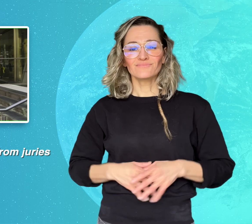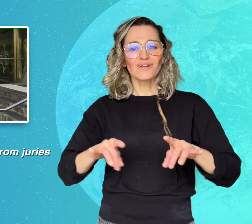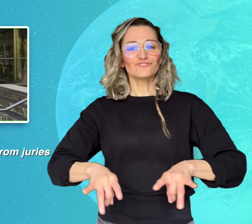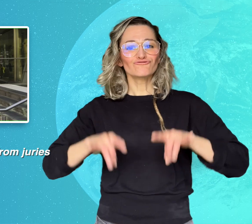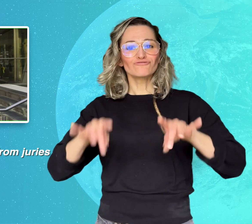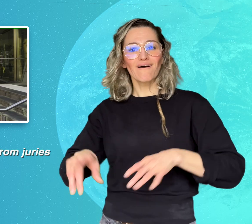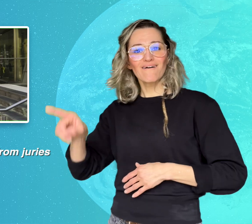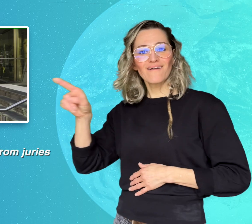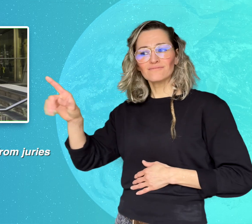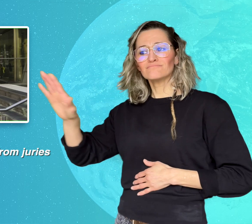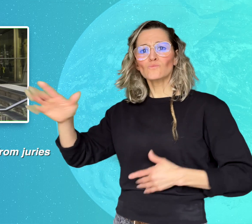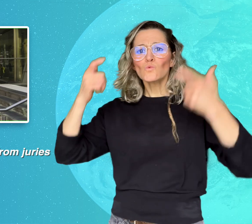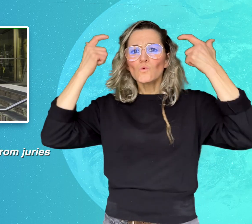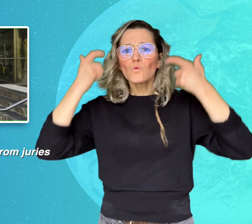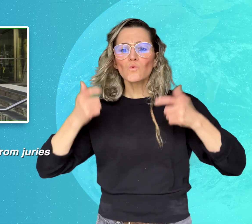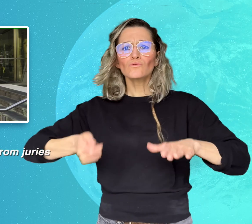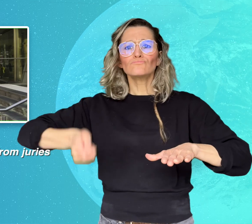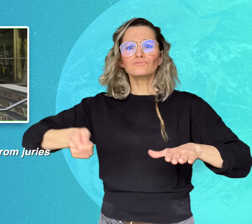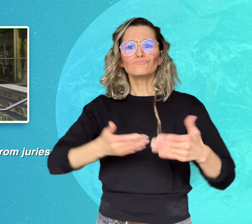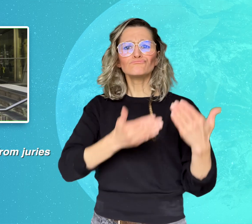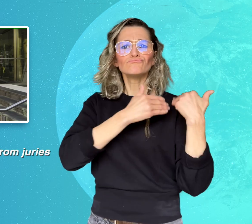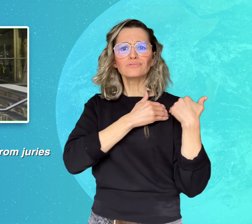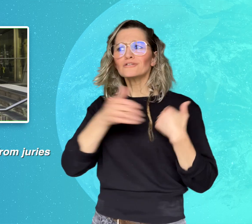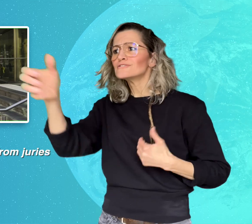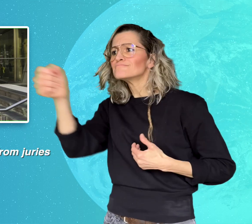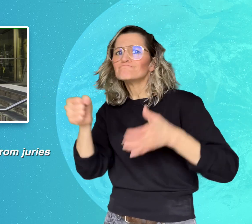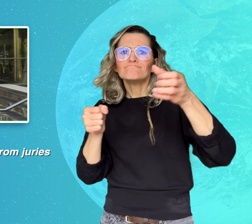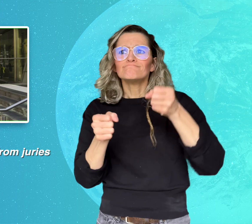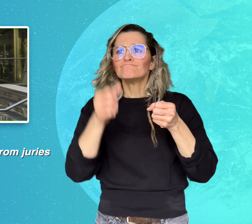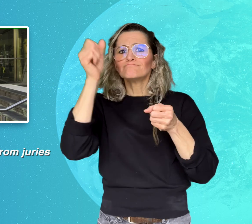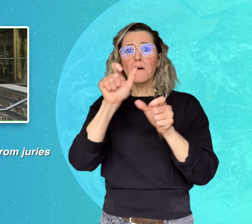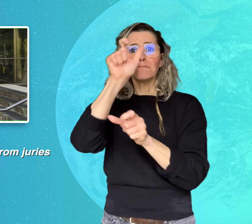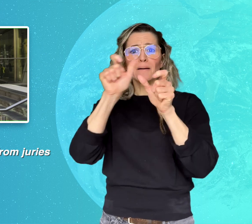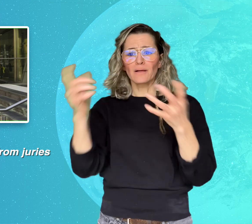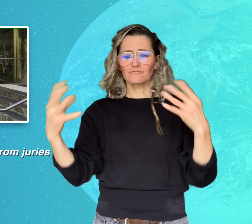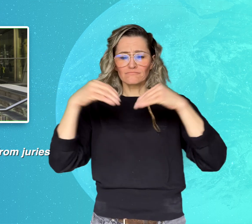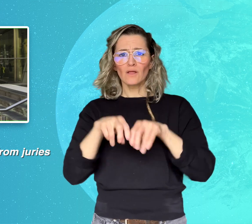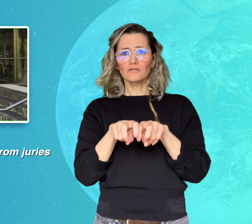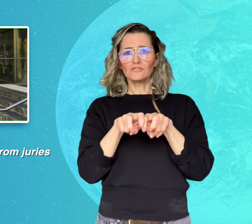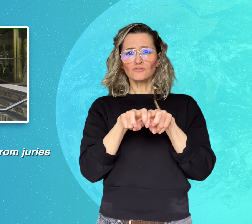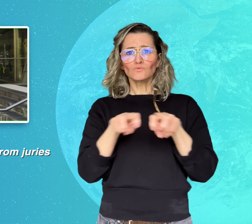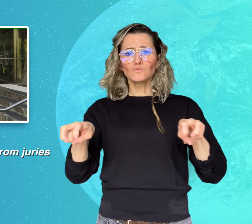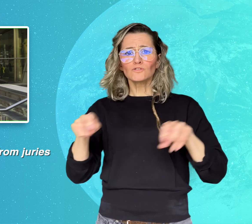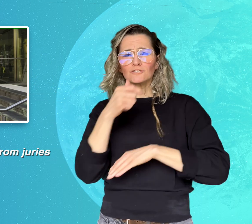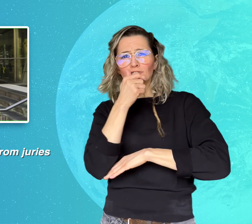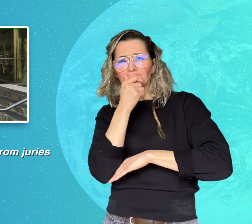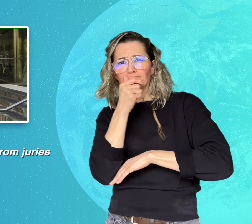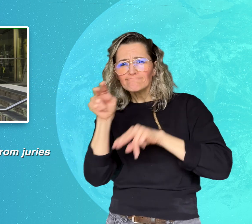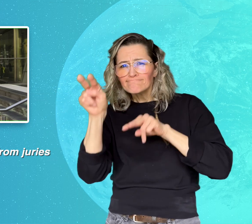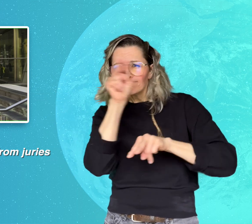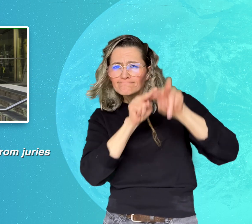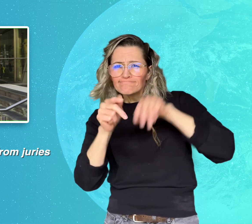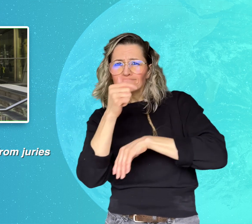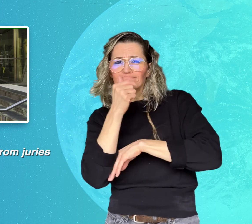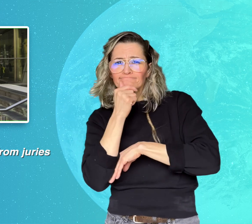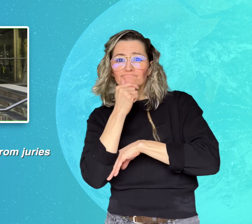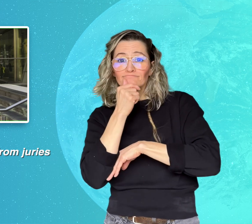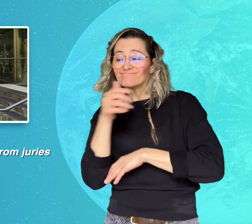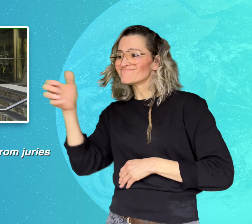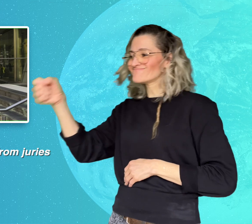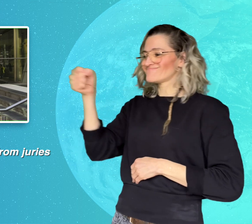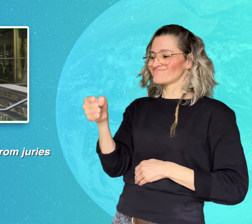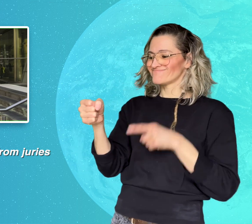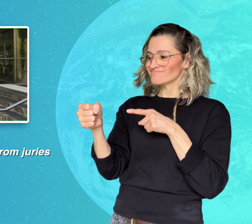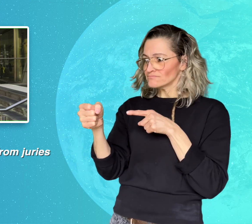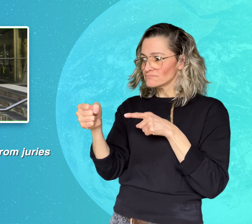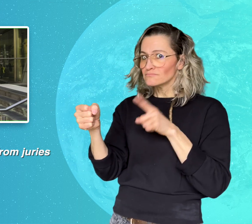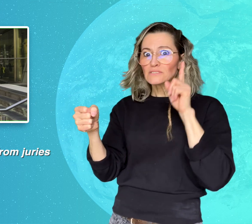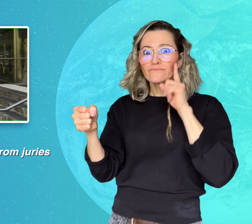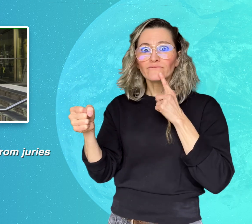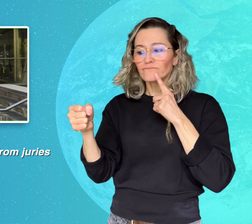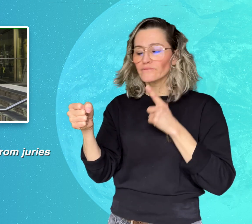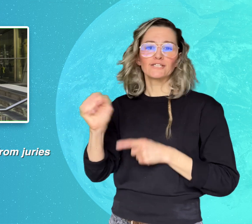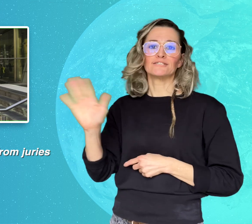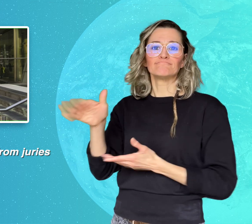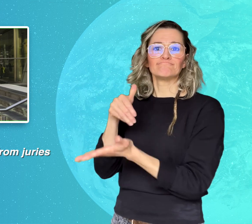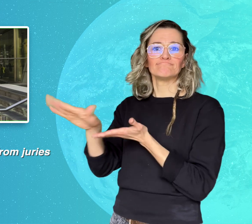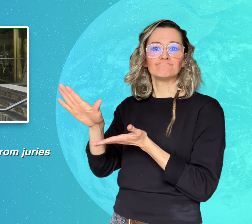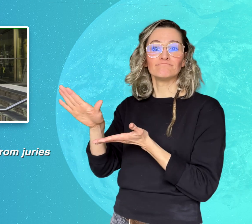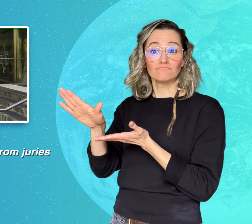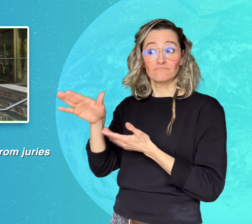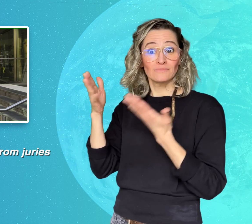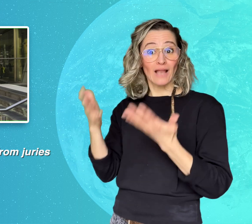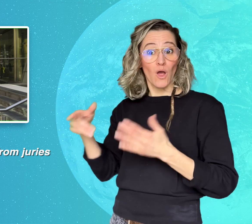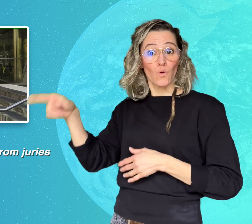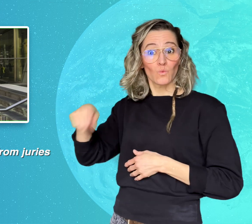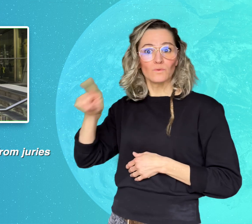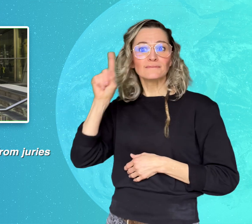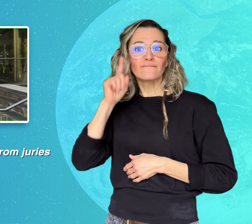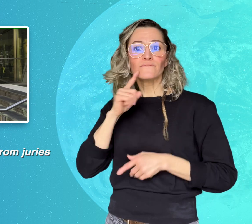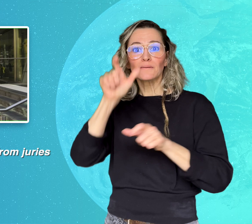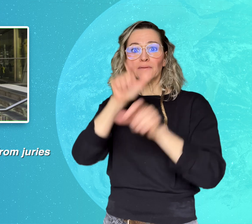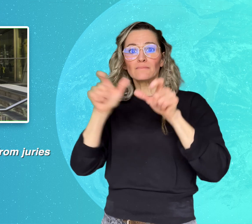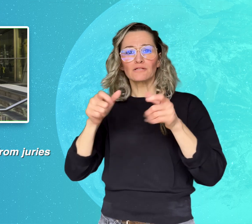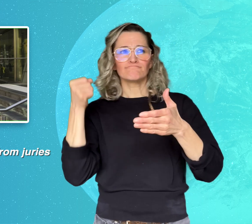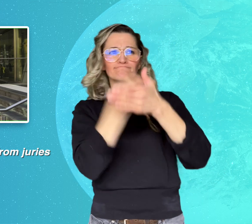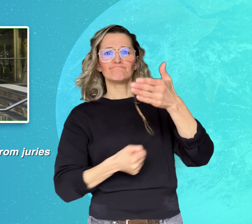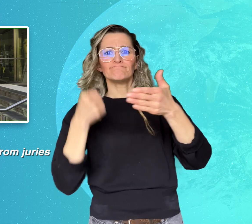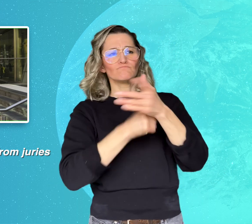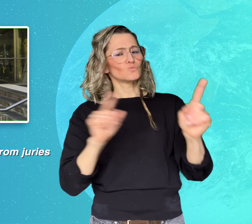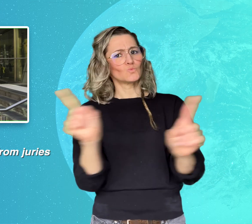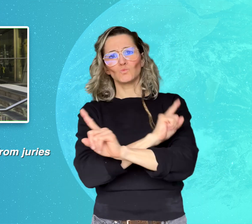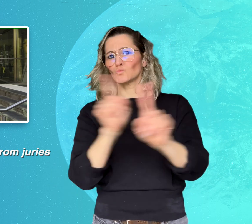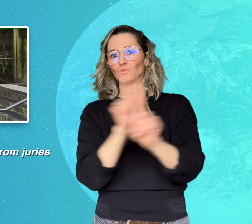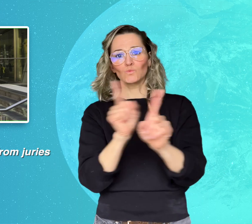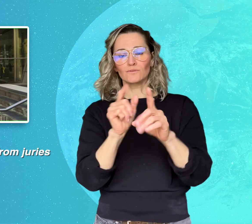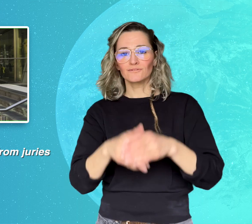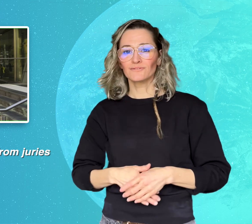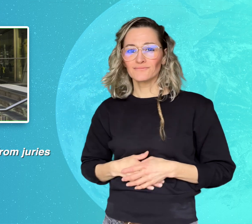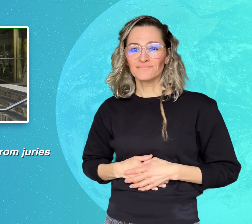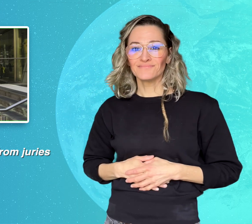Deaf push to end exclusion from juries